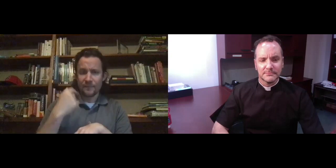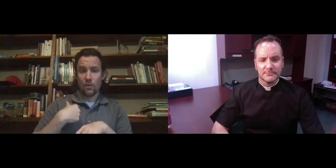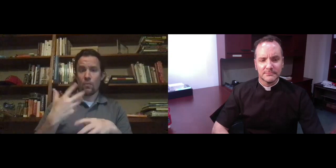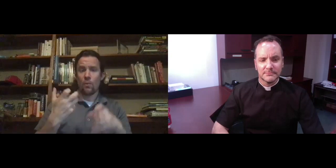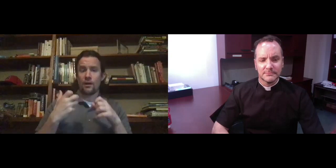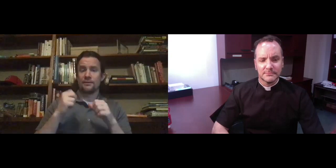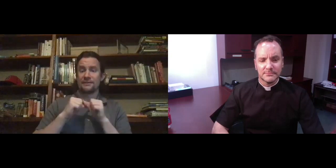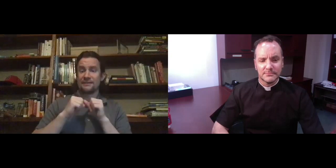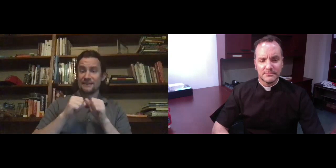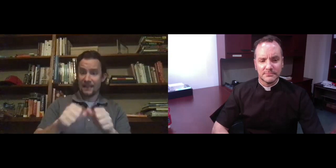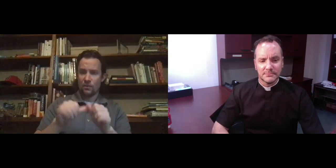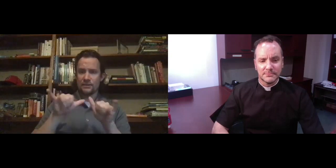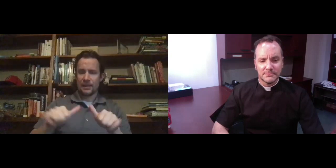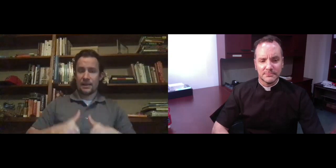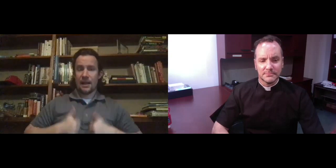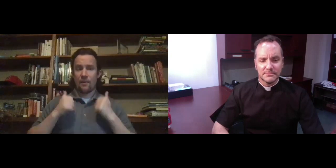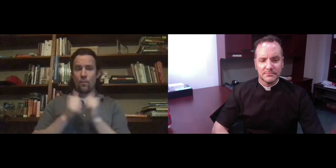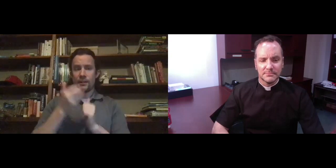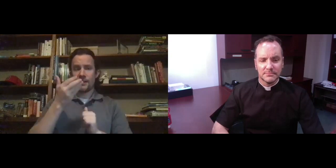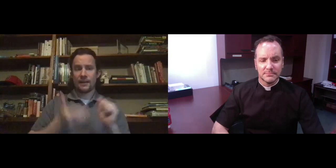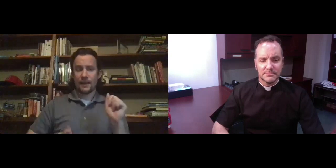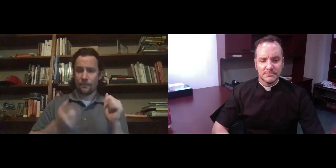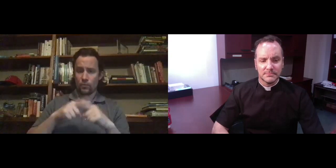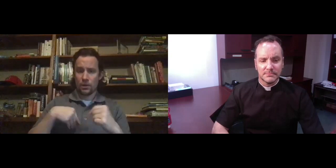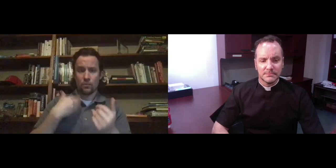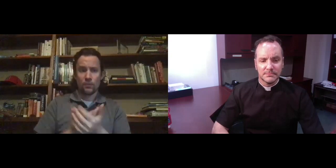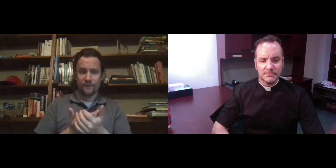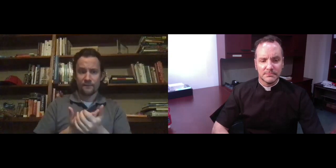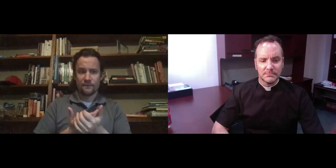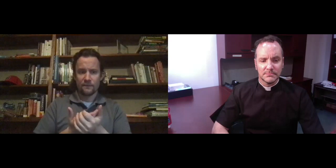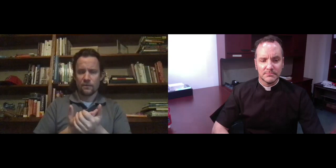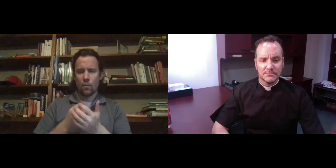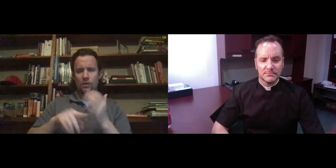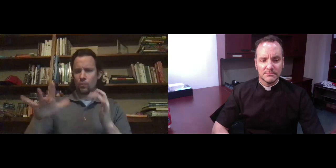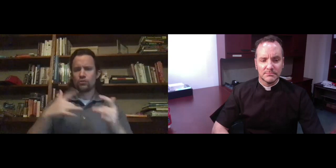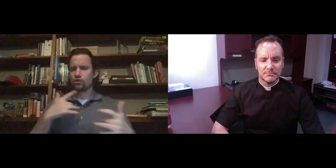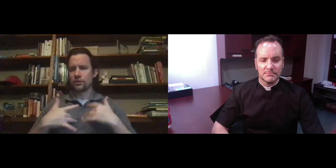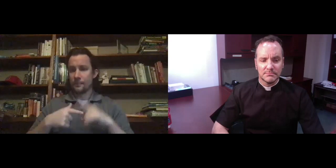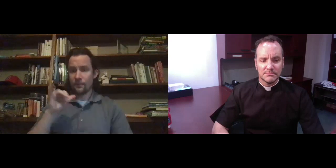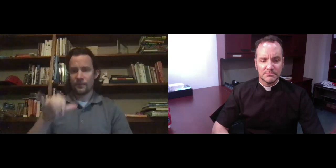just "What if I want him to remain until I come?